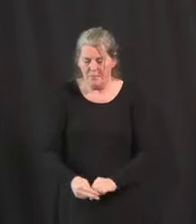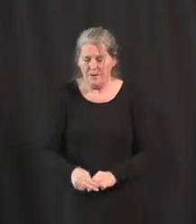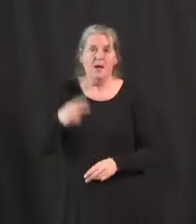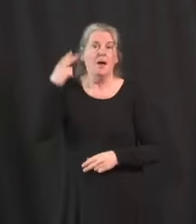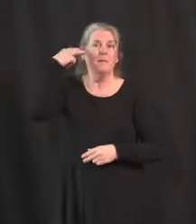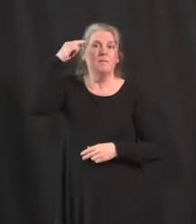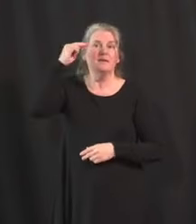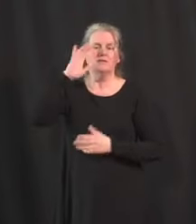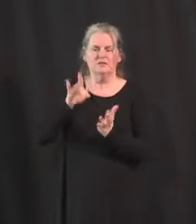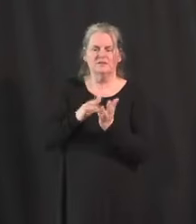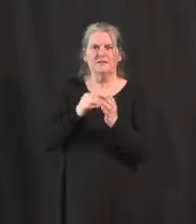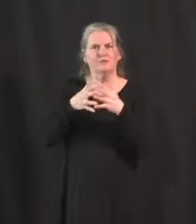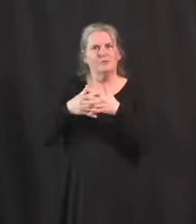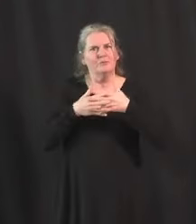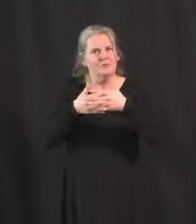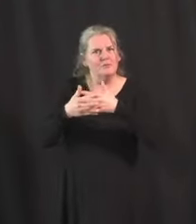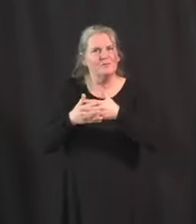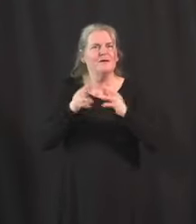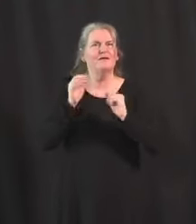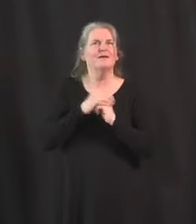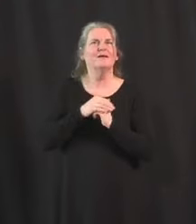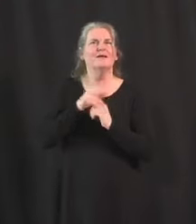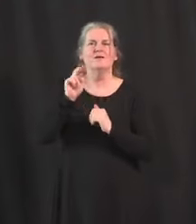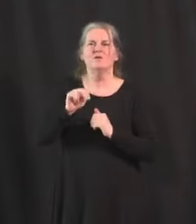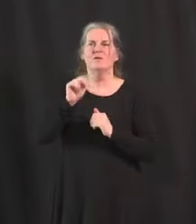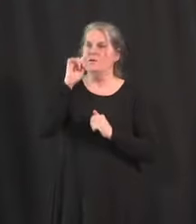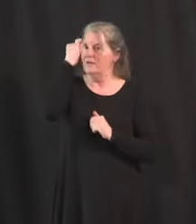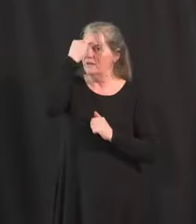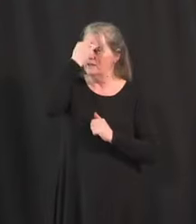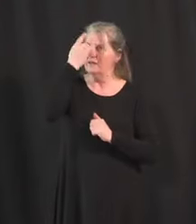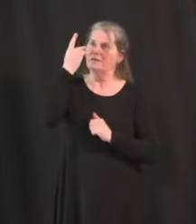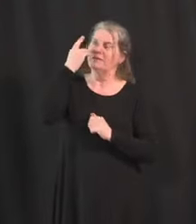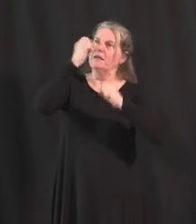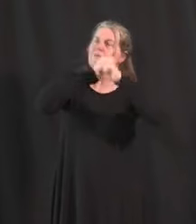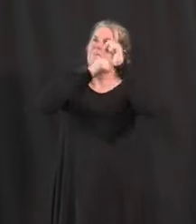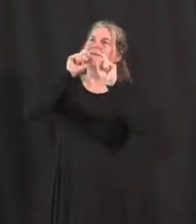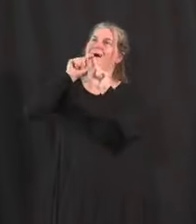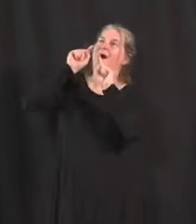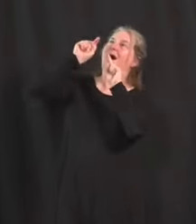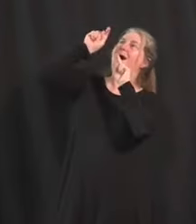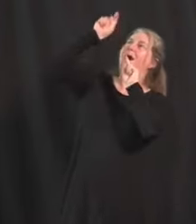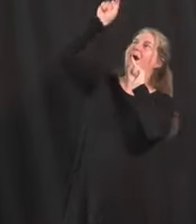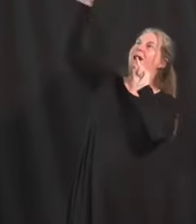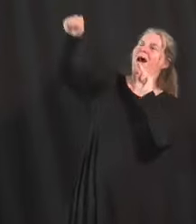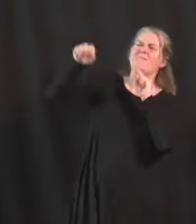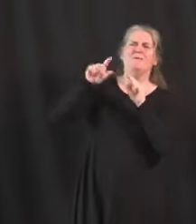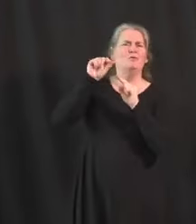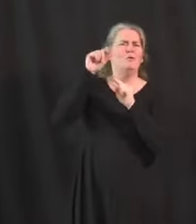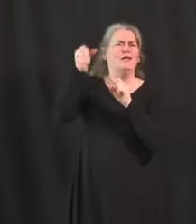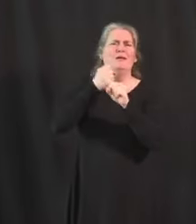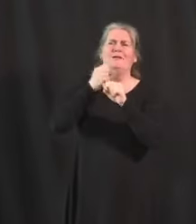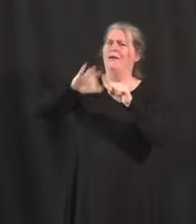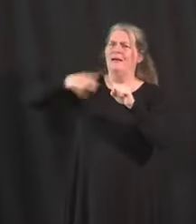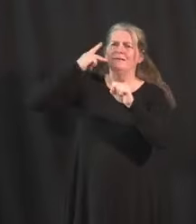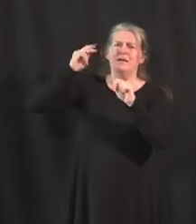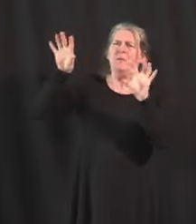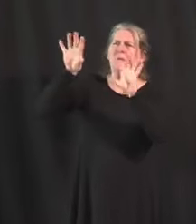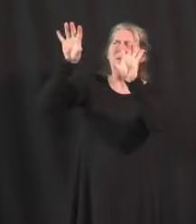PEOPLE IN NORTHERN INDIA SEEING THE FAR OFF HIMALAYANS FOR THE FIRST TIME IN DECADES SEEING